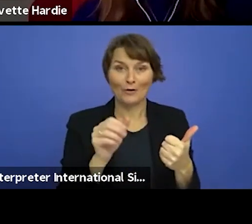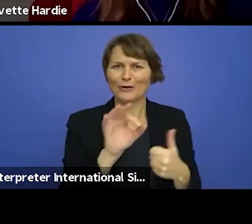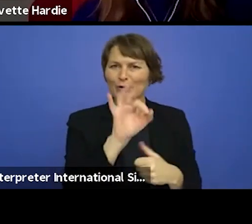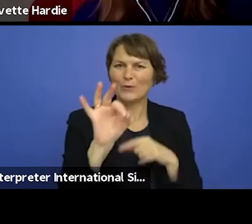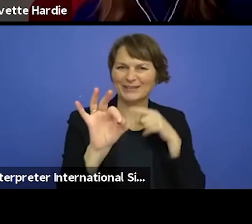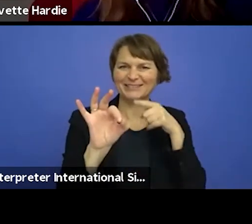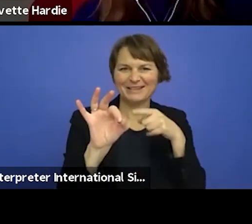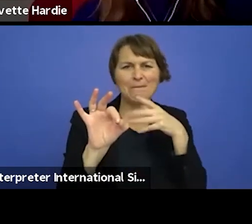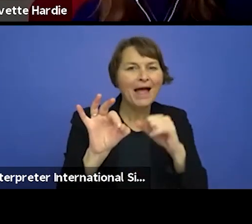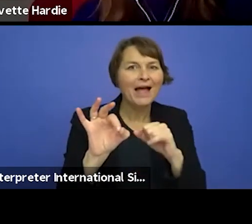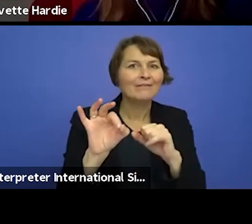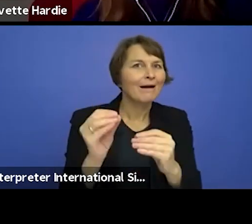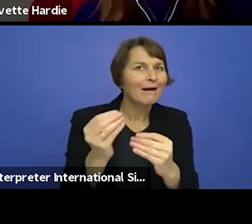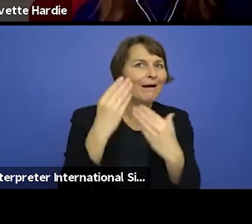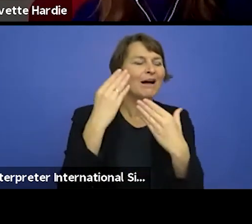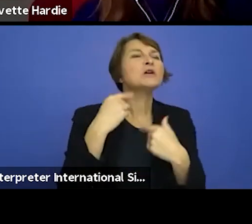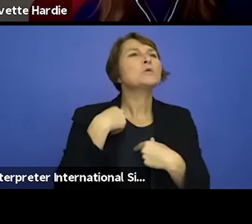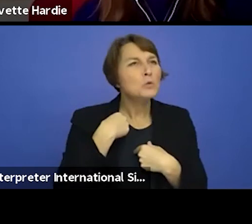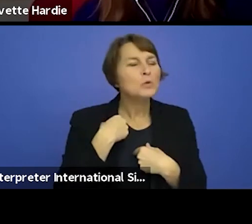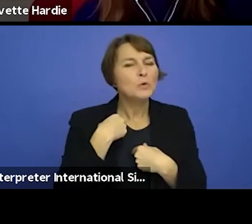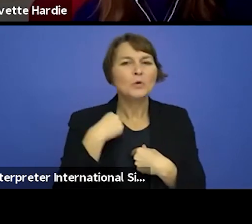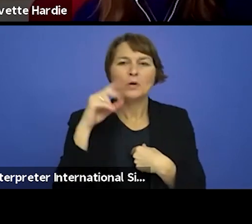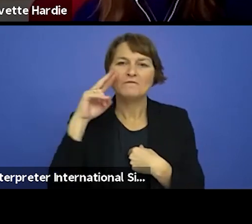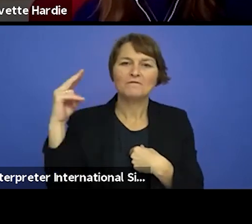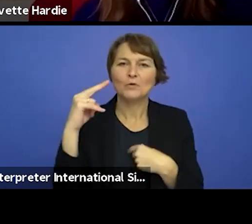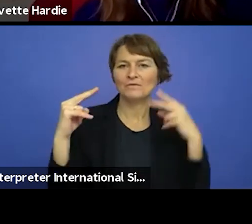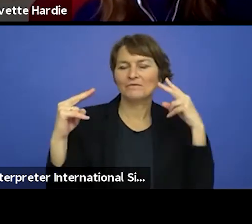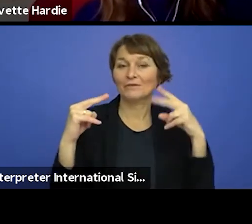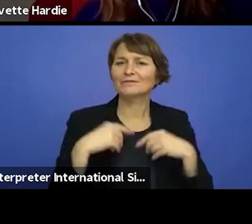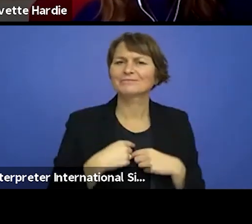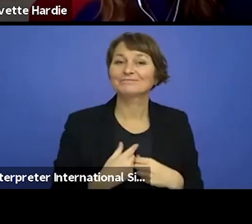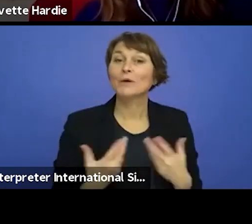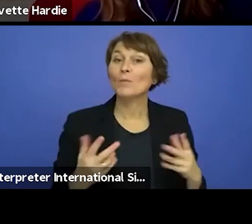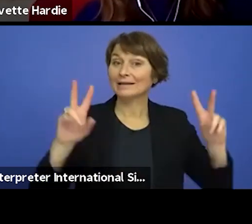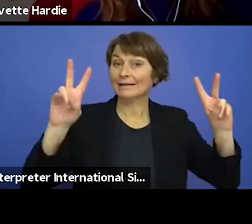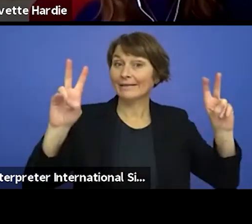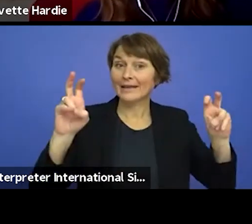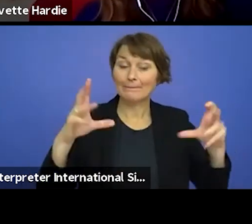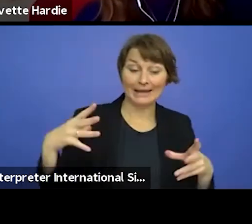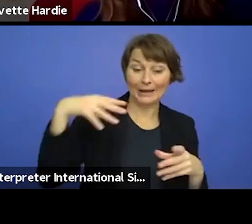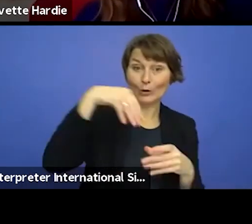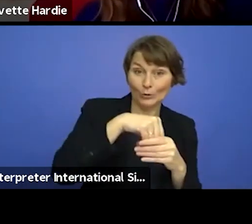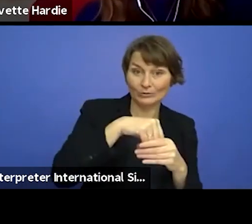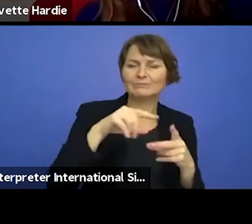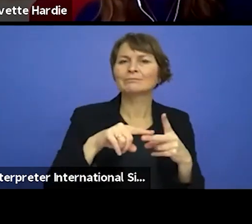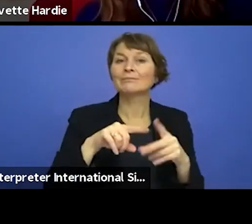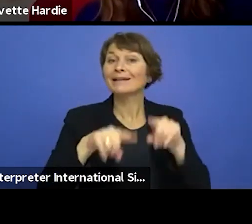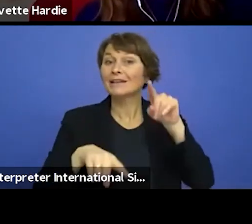that's interesting for me. Because for me the team of inclusion and diversity which is for me accessibility is very important subject so it's like that will be something